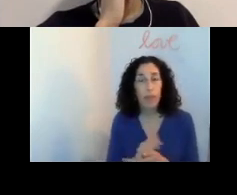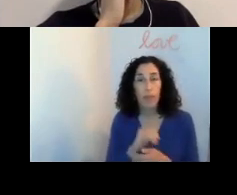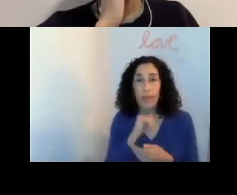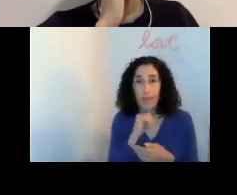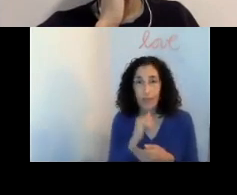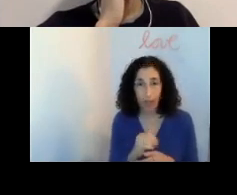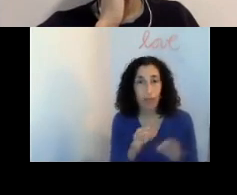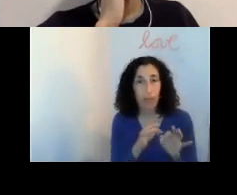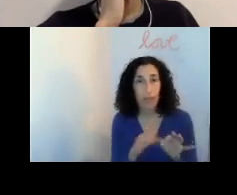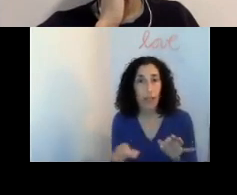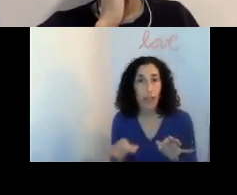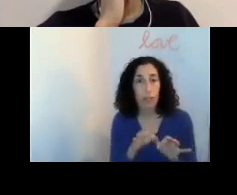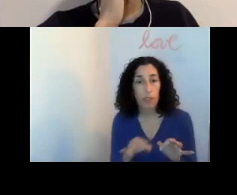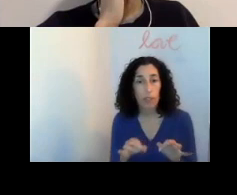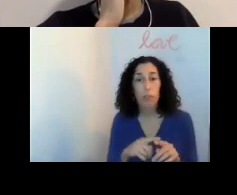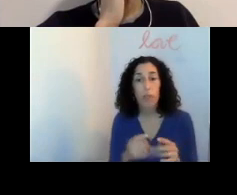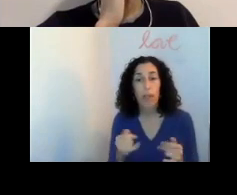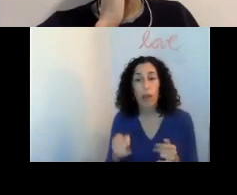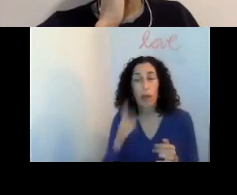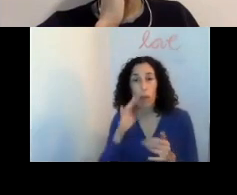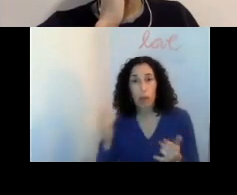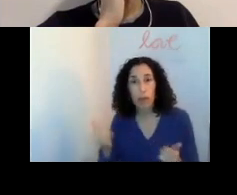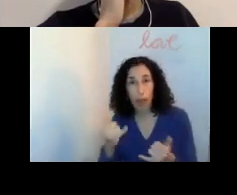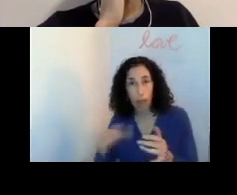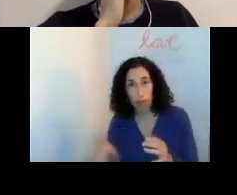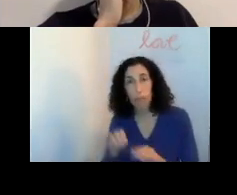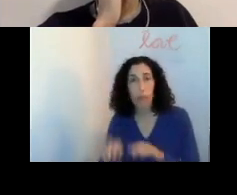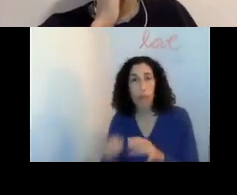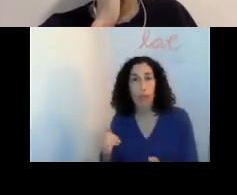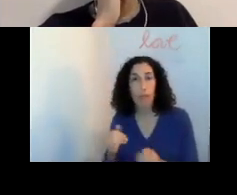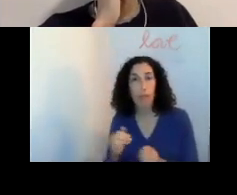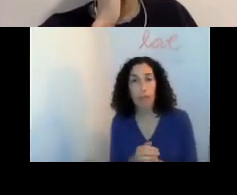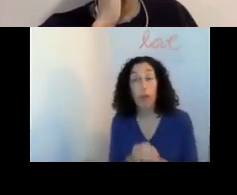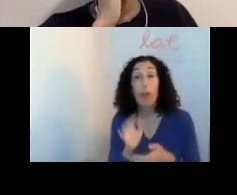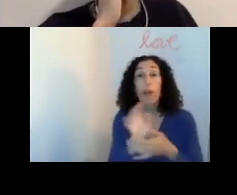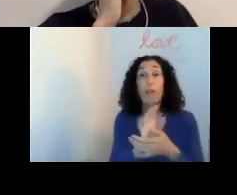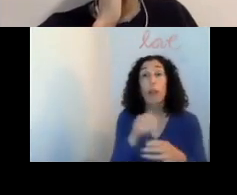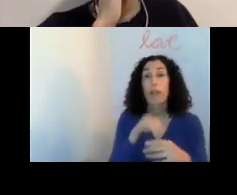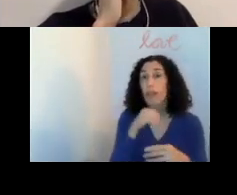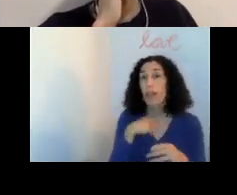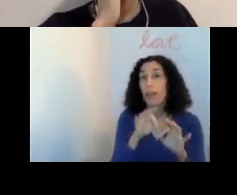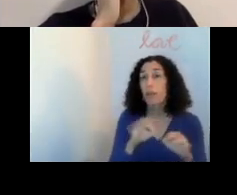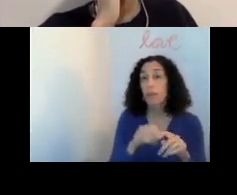the captioners. Okay. It's full screen and I think we'll go ahead and start.